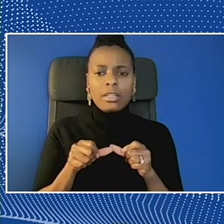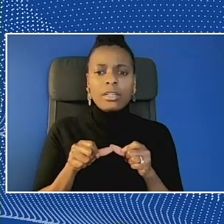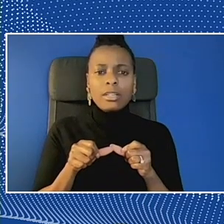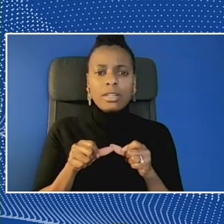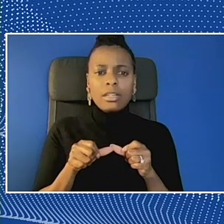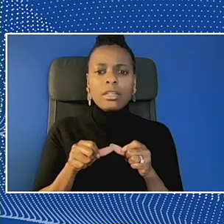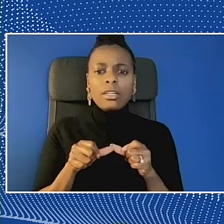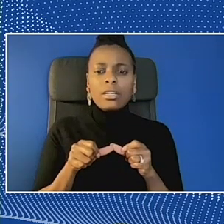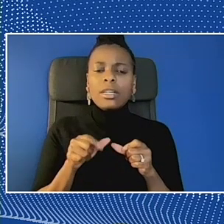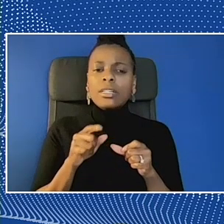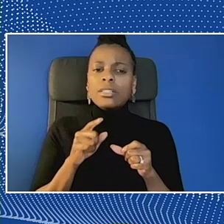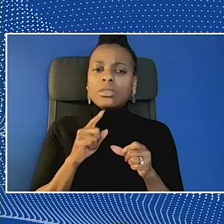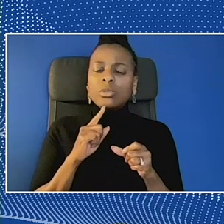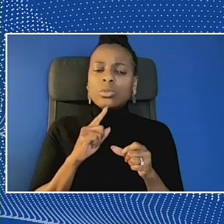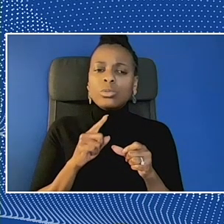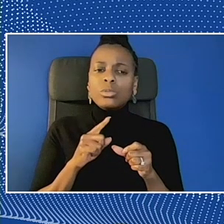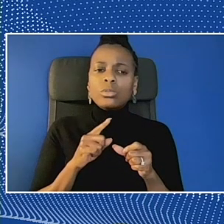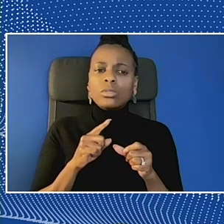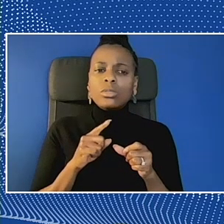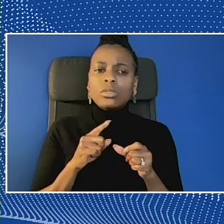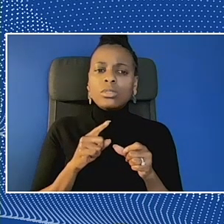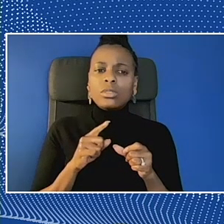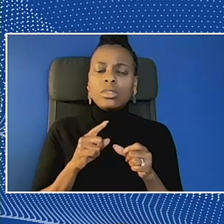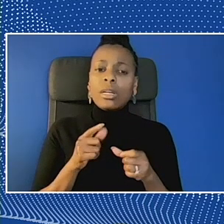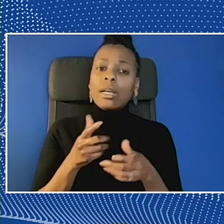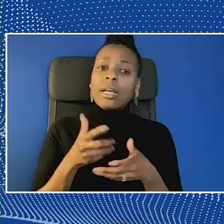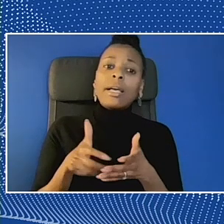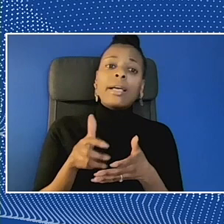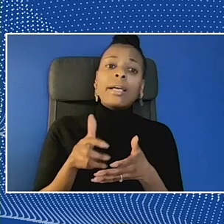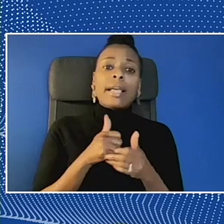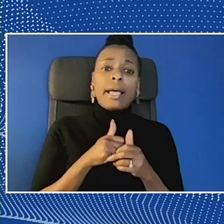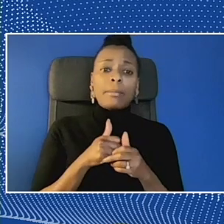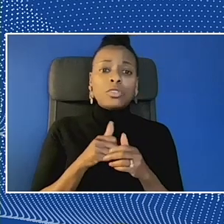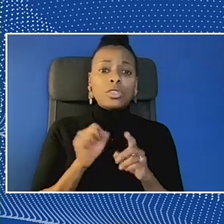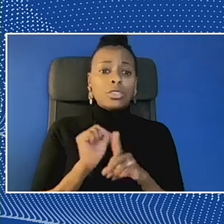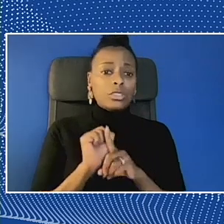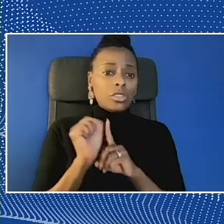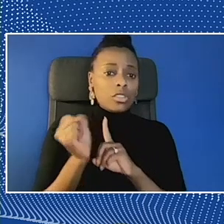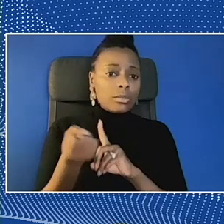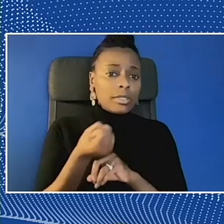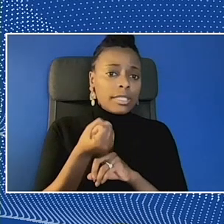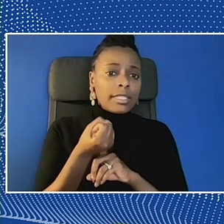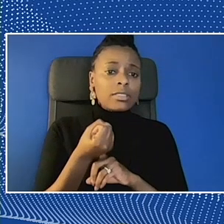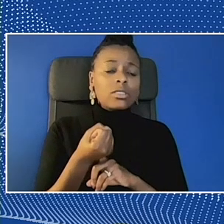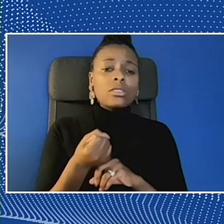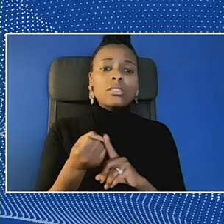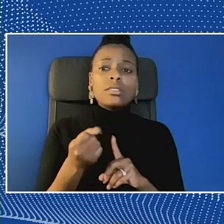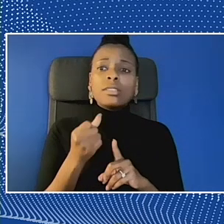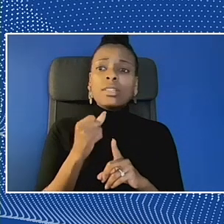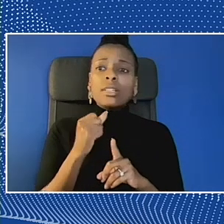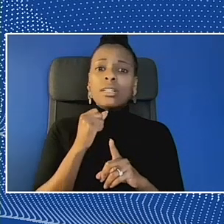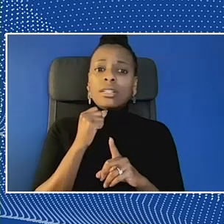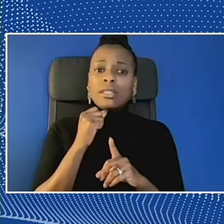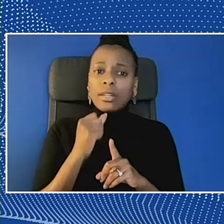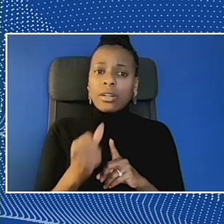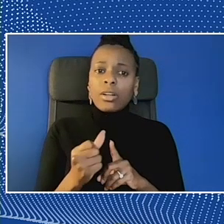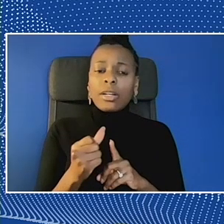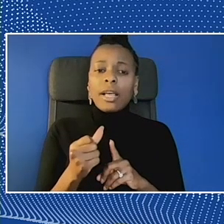those circumstances which are not captured by some other program or some other